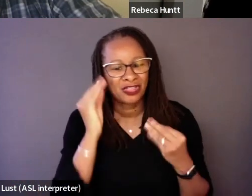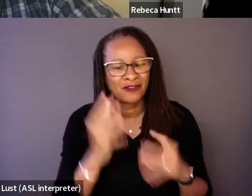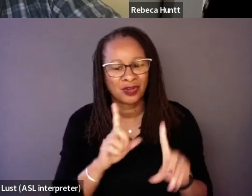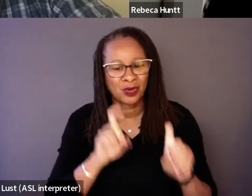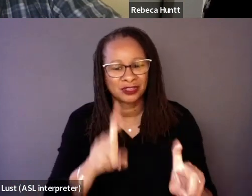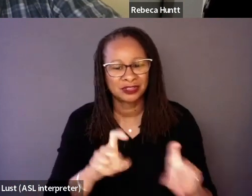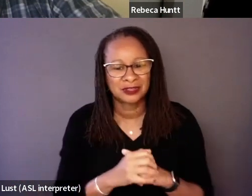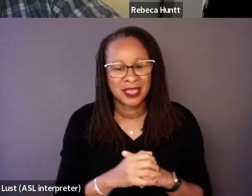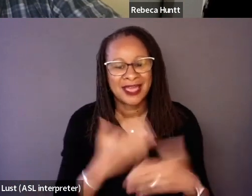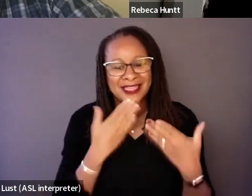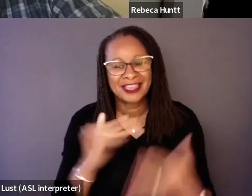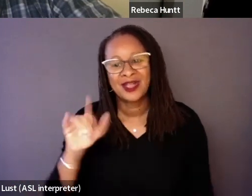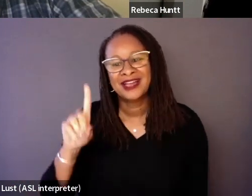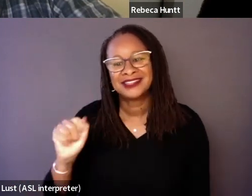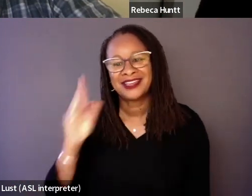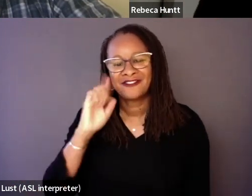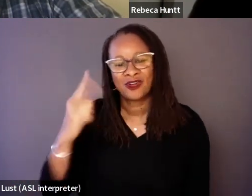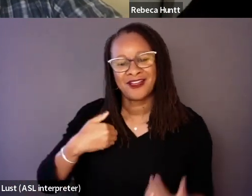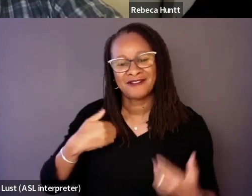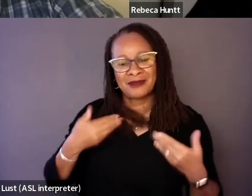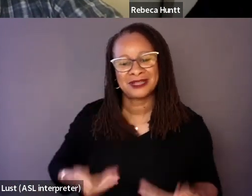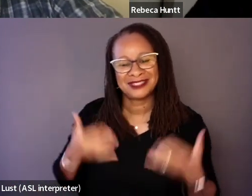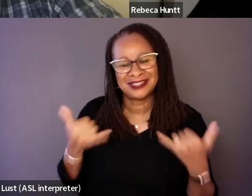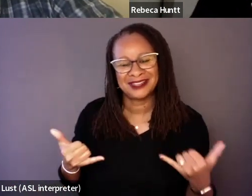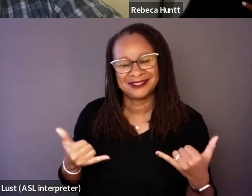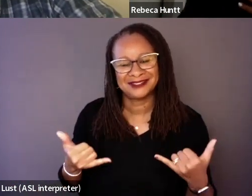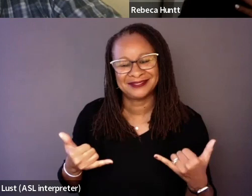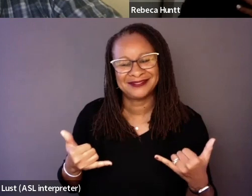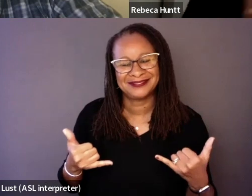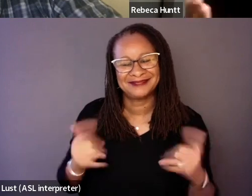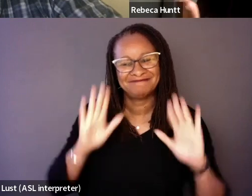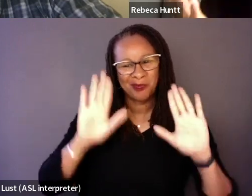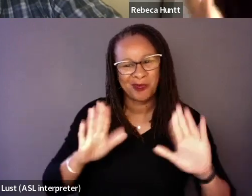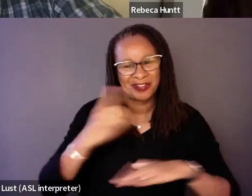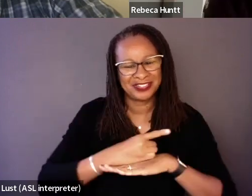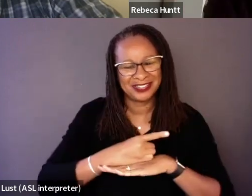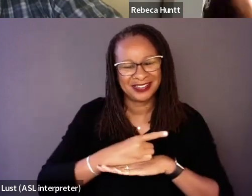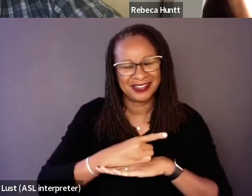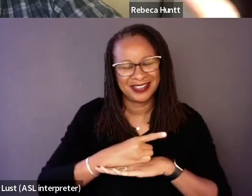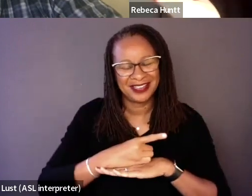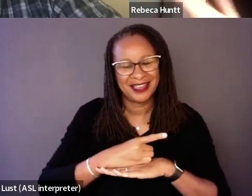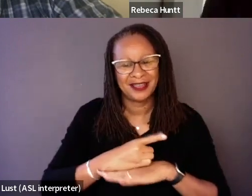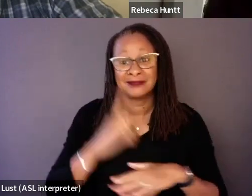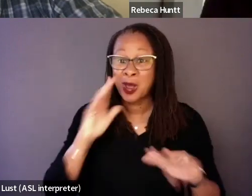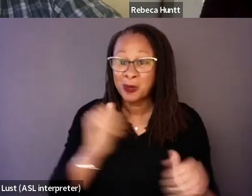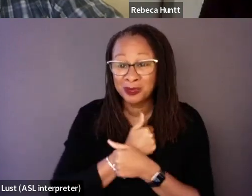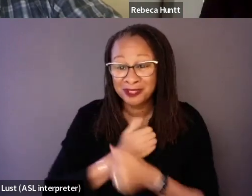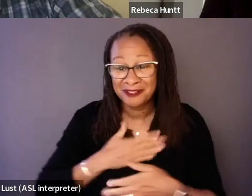Thank you for your very thoughtful questions and thank the IDA for having me. I hope you guys have a great day and I hope you love the film and love to watch it.